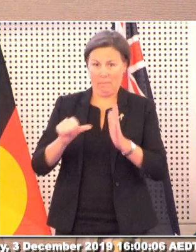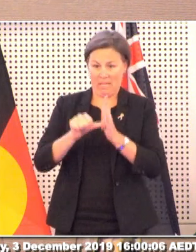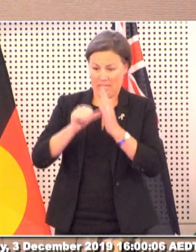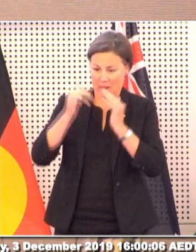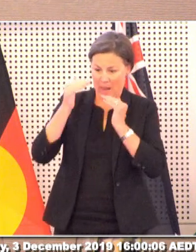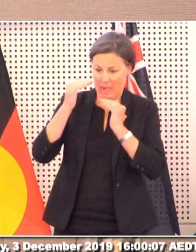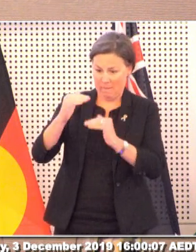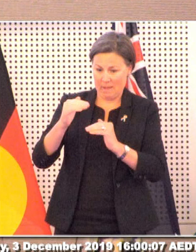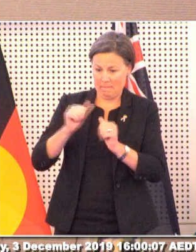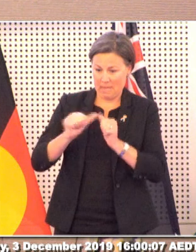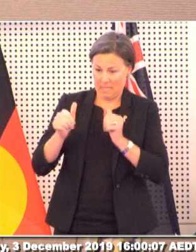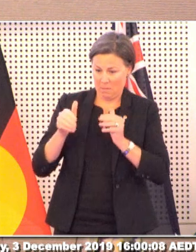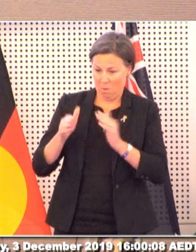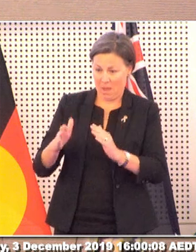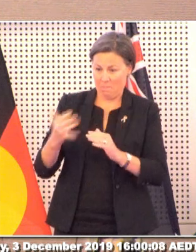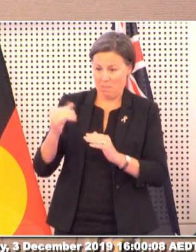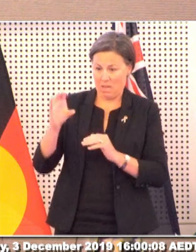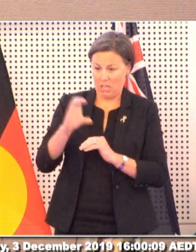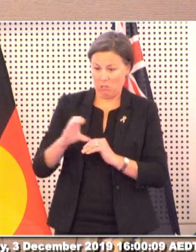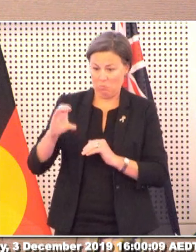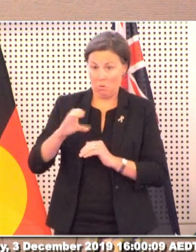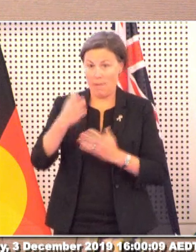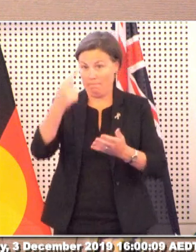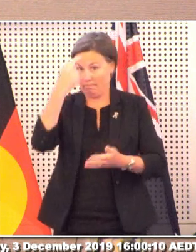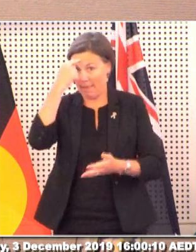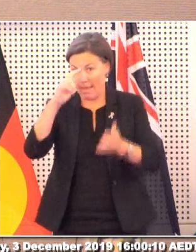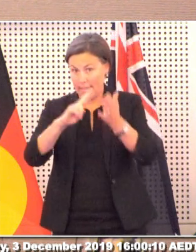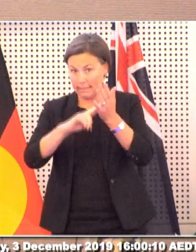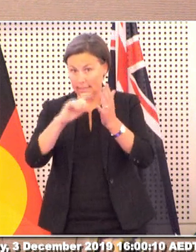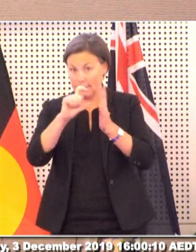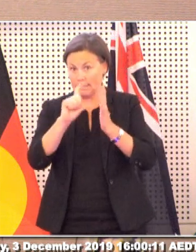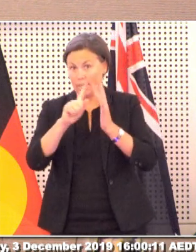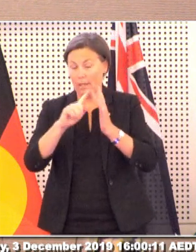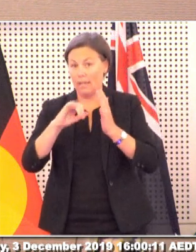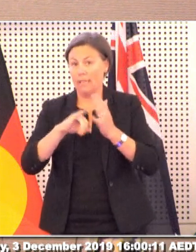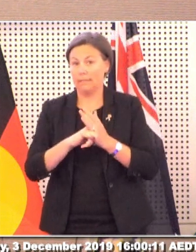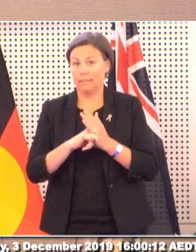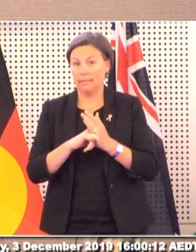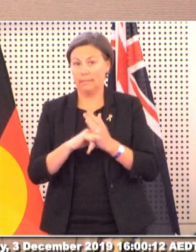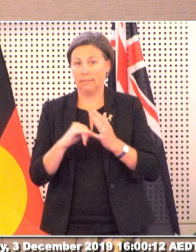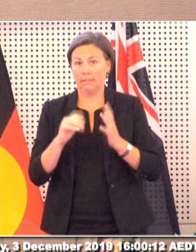Now, going into the NDIS, where there is choice and I think there is a certain